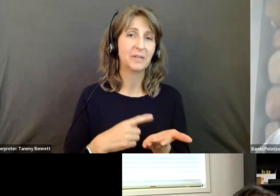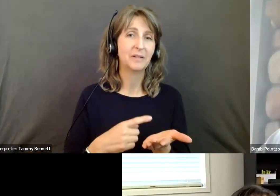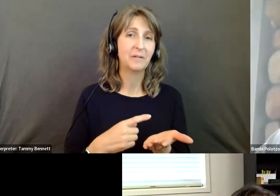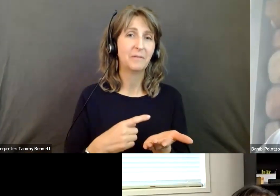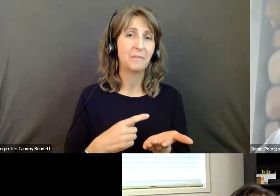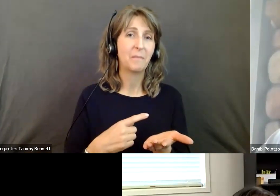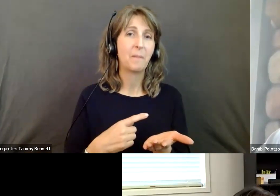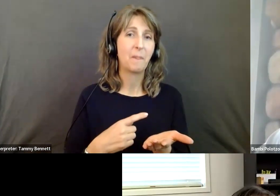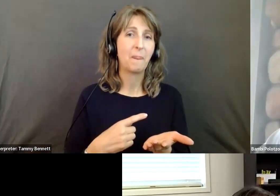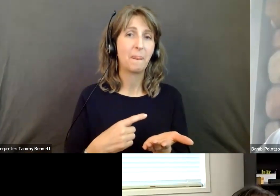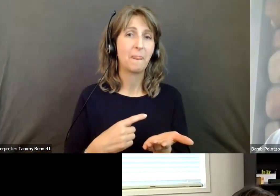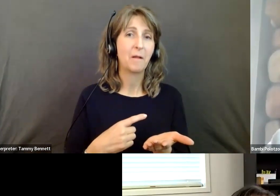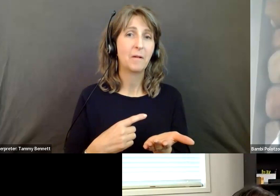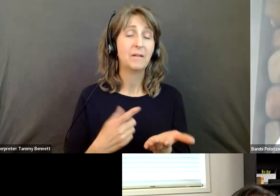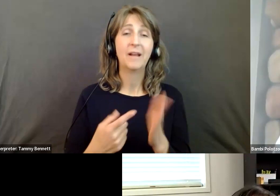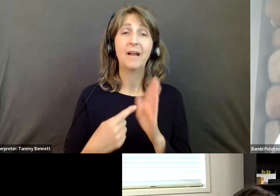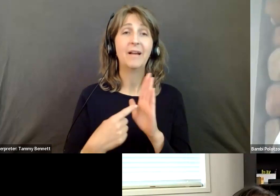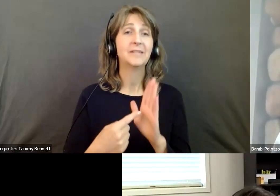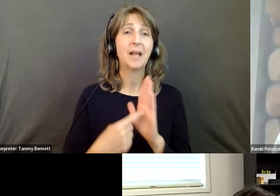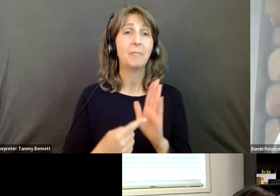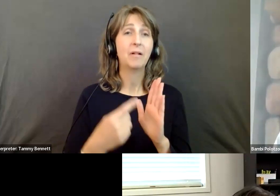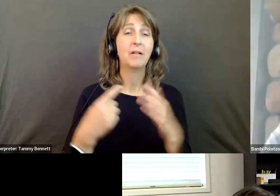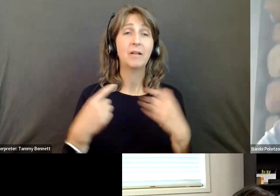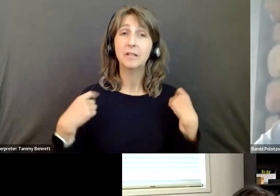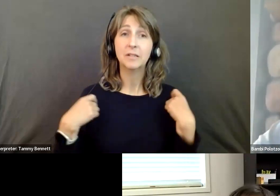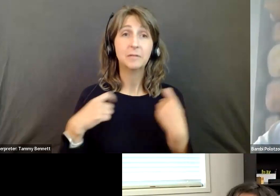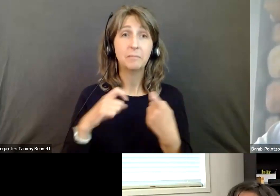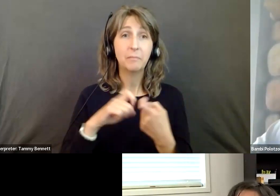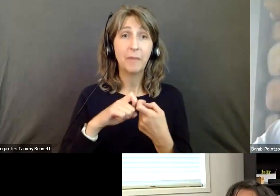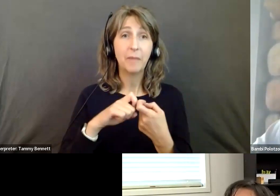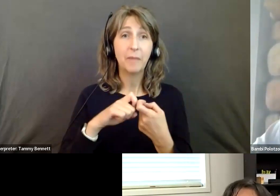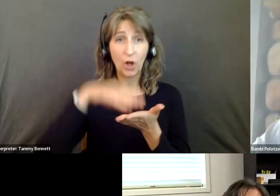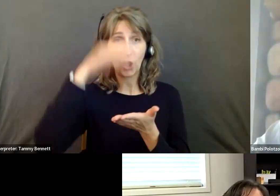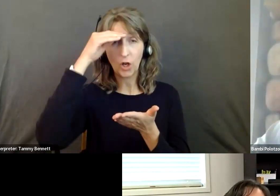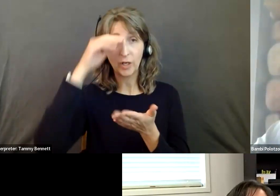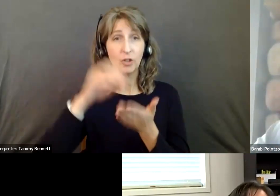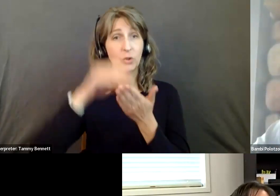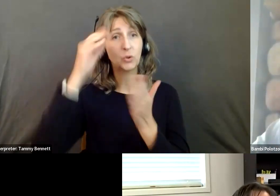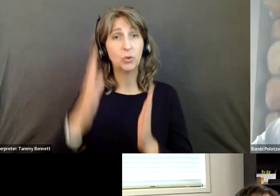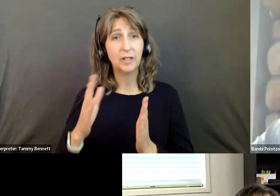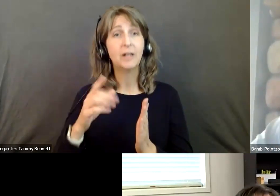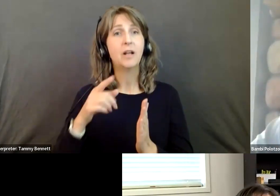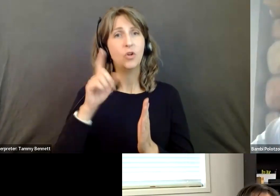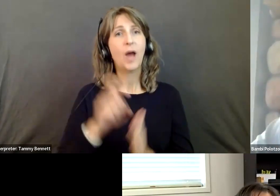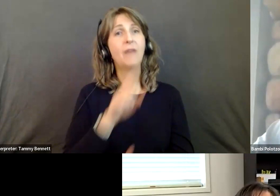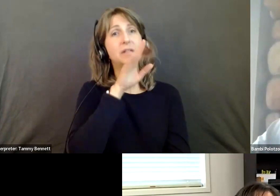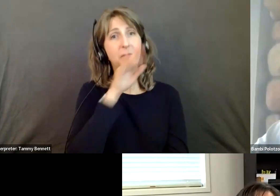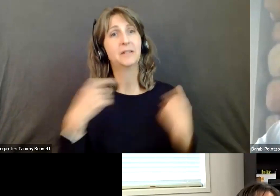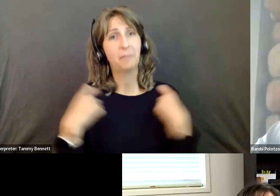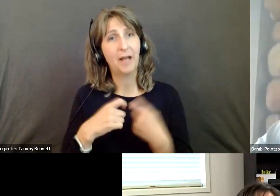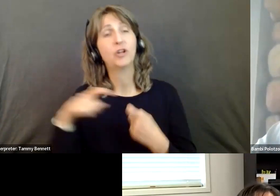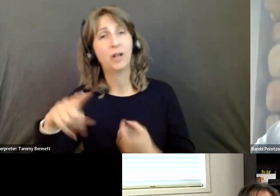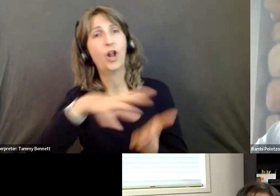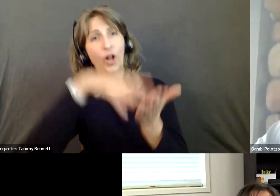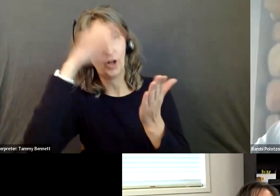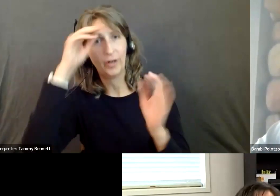No student learns Spanish without being spoken Spanish too. You know what I'm saying? Like if you're teaching a foreign language to a child.